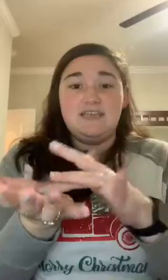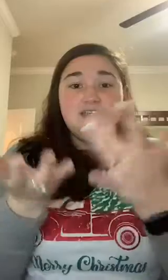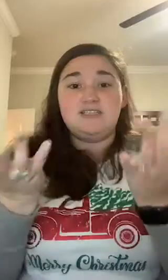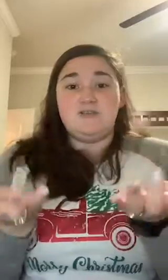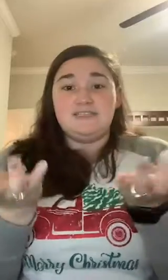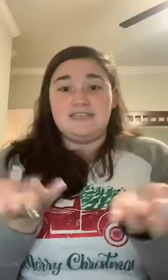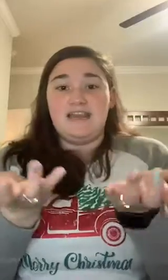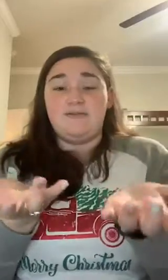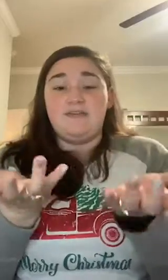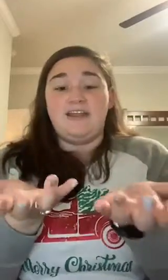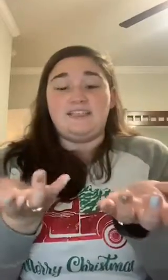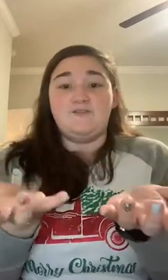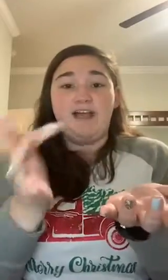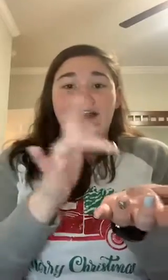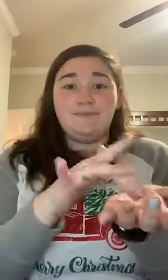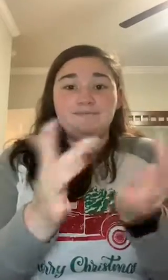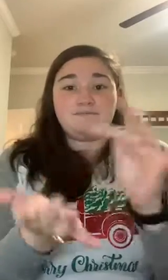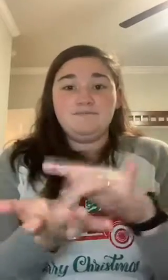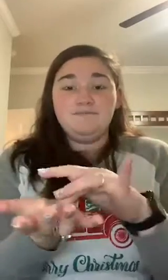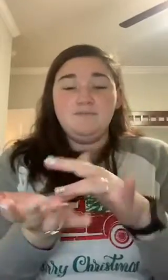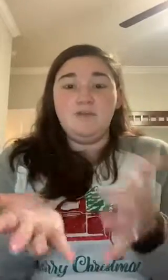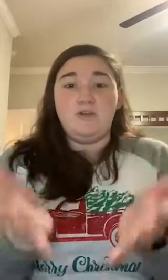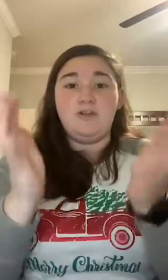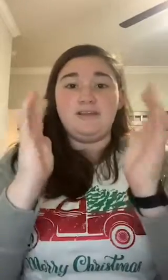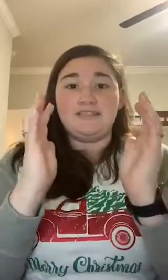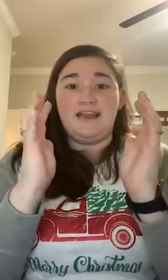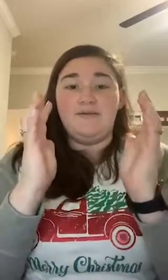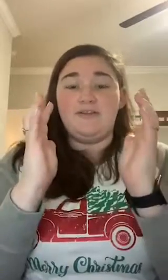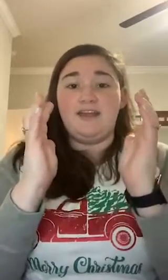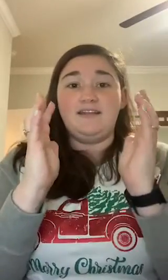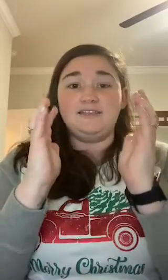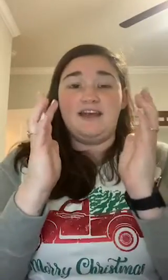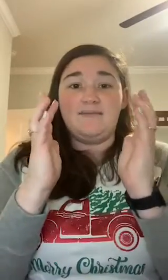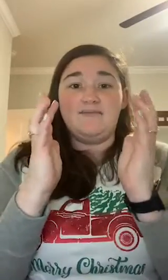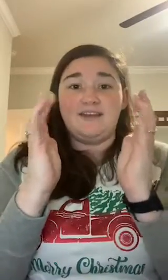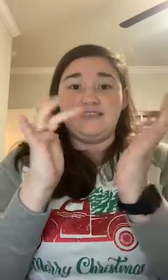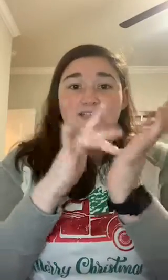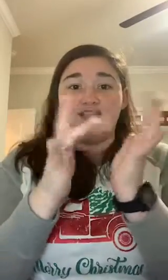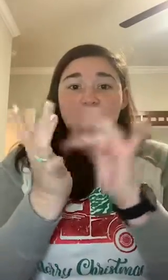so you can sign it with your hands flat or you can sign it with your hands up facing each other